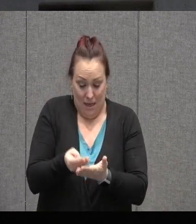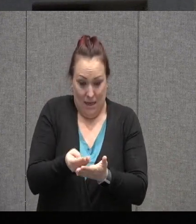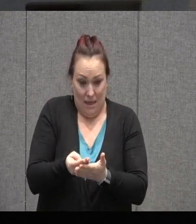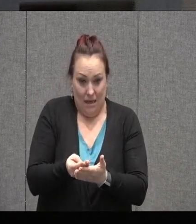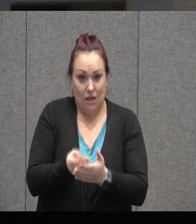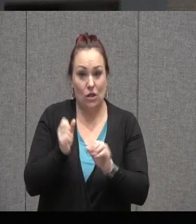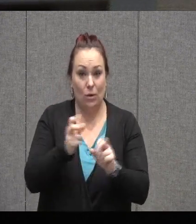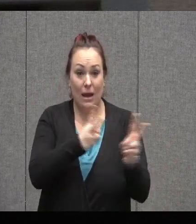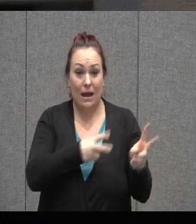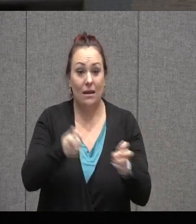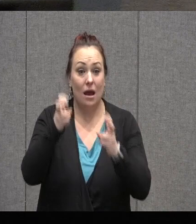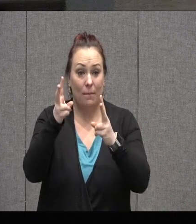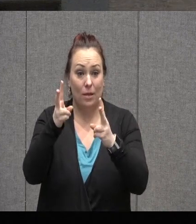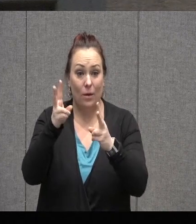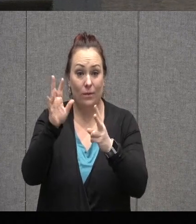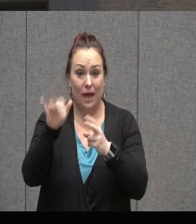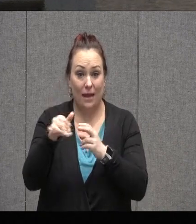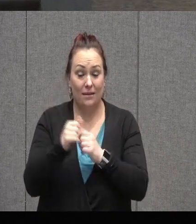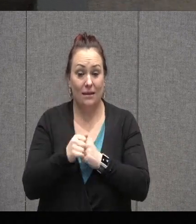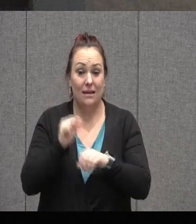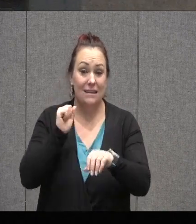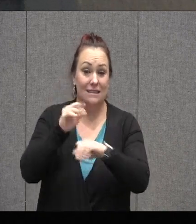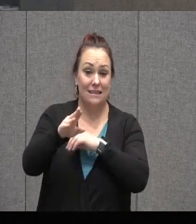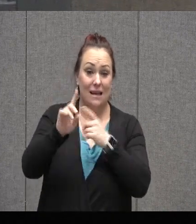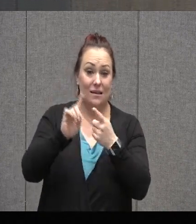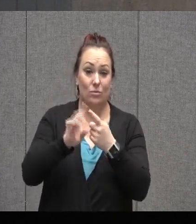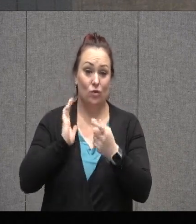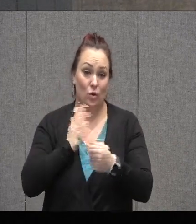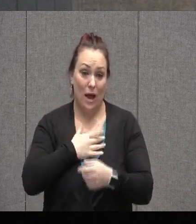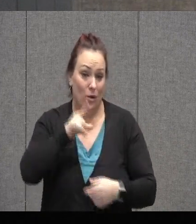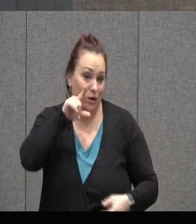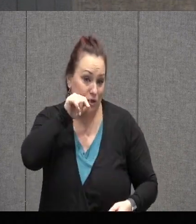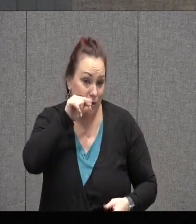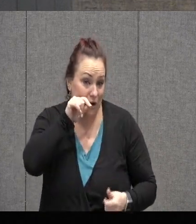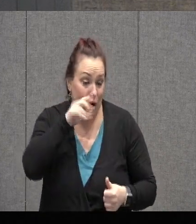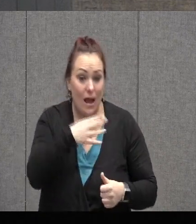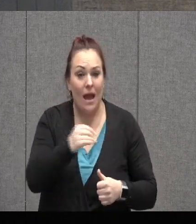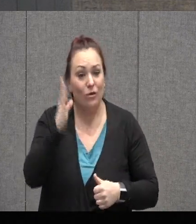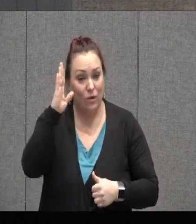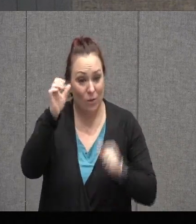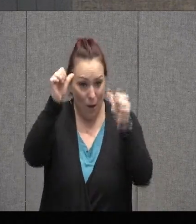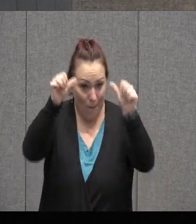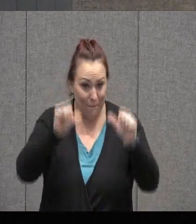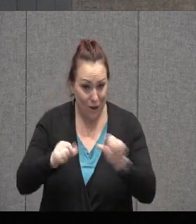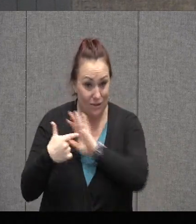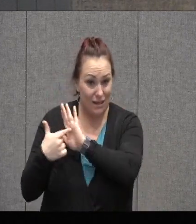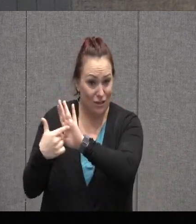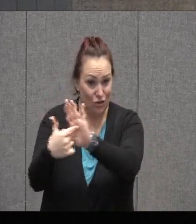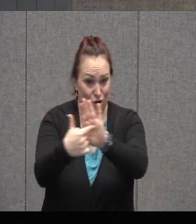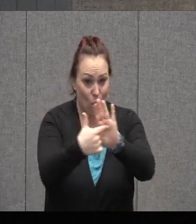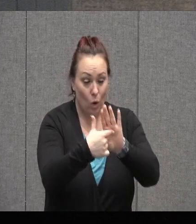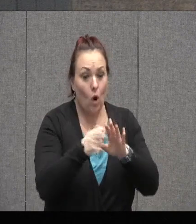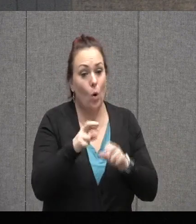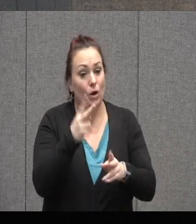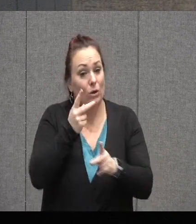you can upload those and send them to our Twitter and we can post those for you. You could also keep those in your writing journal